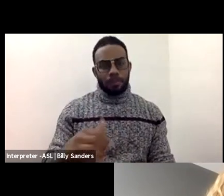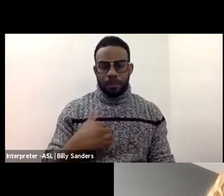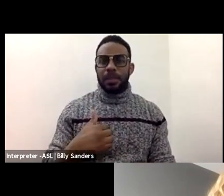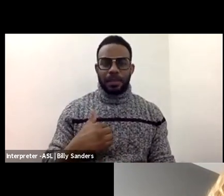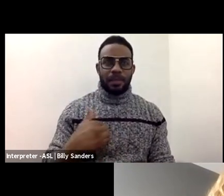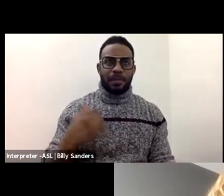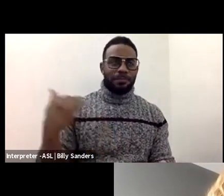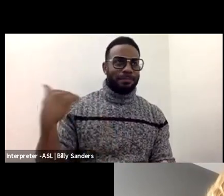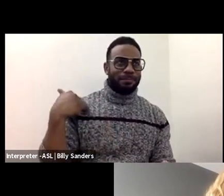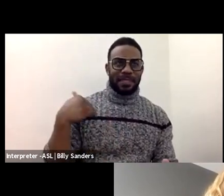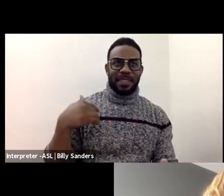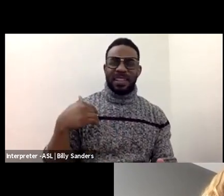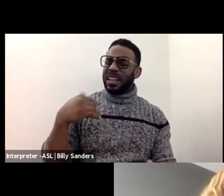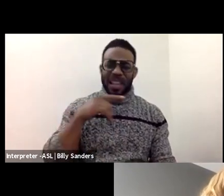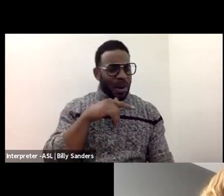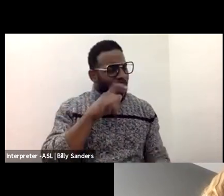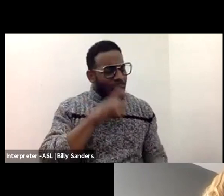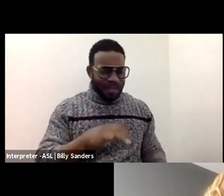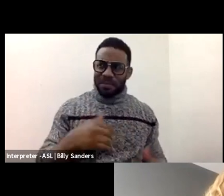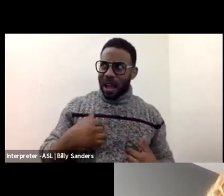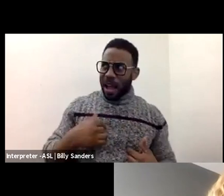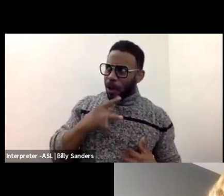I did not have to do it all I really wanted to.